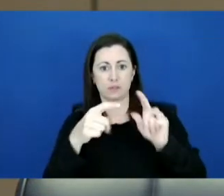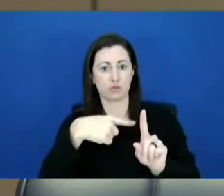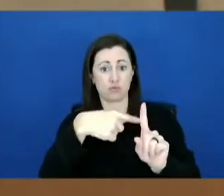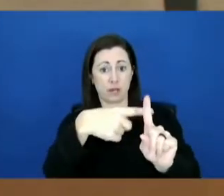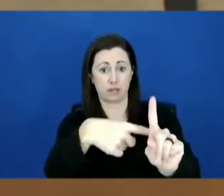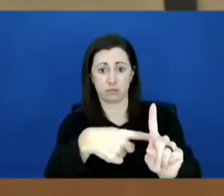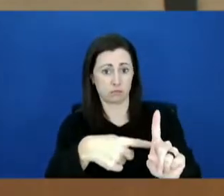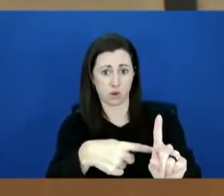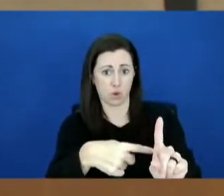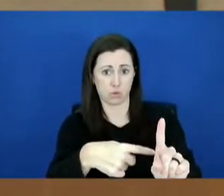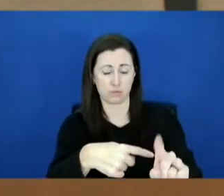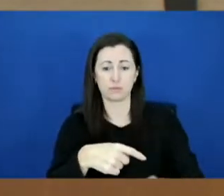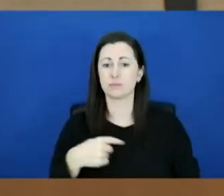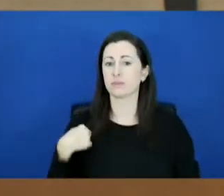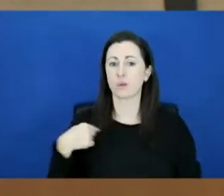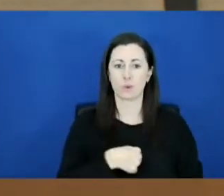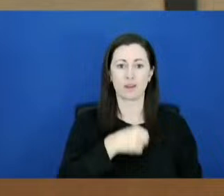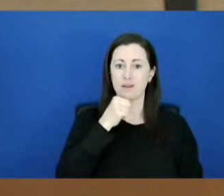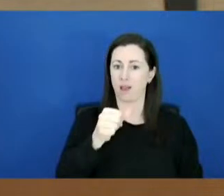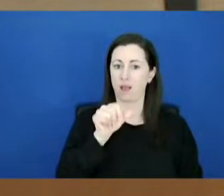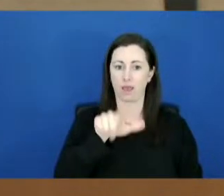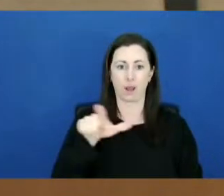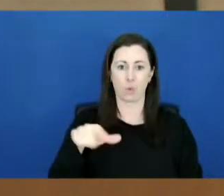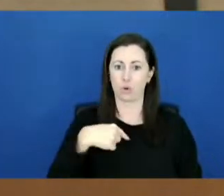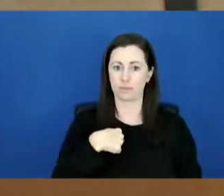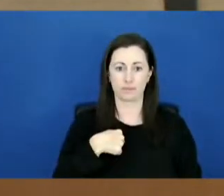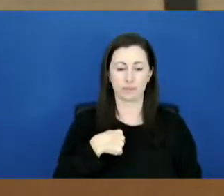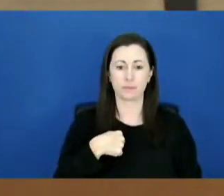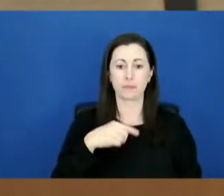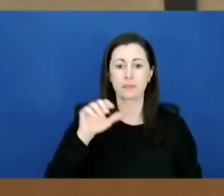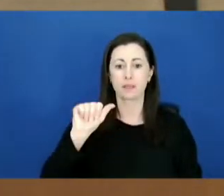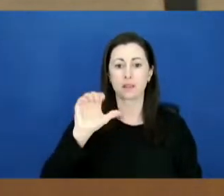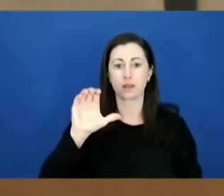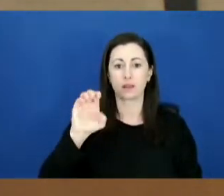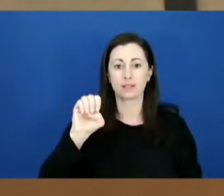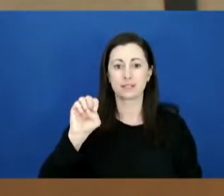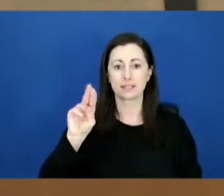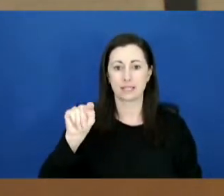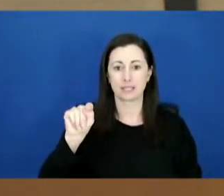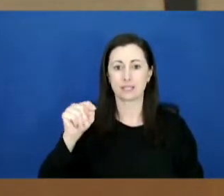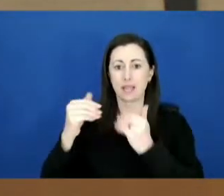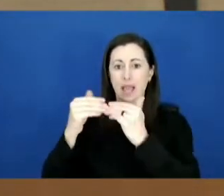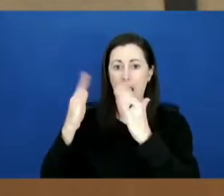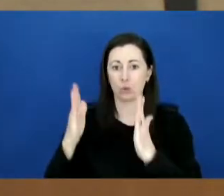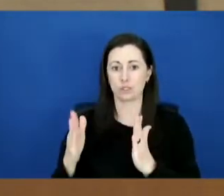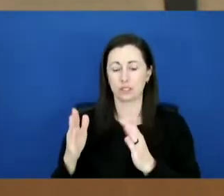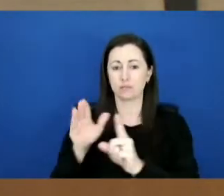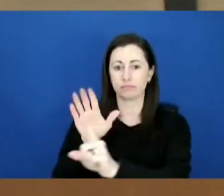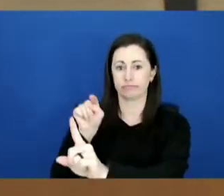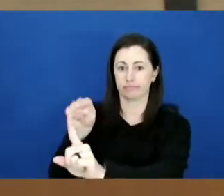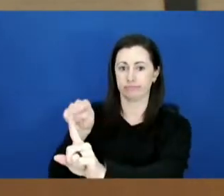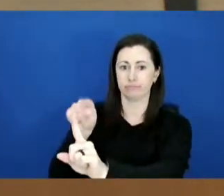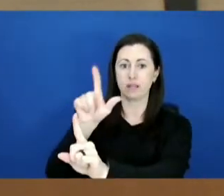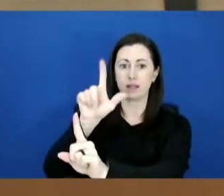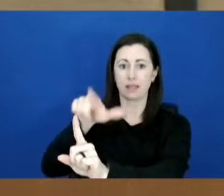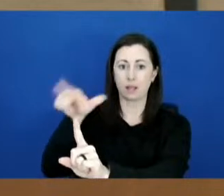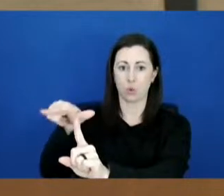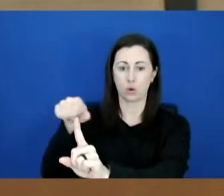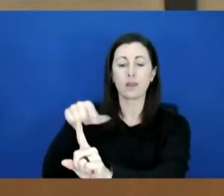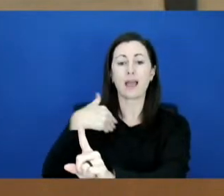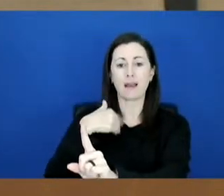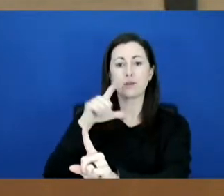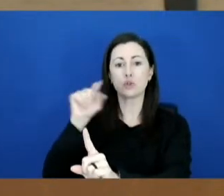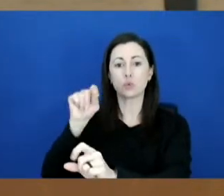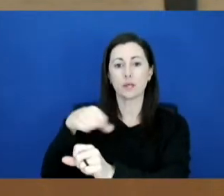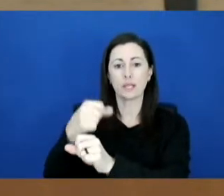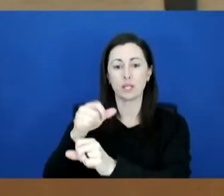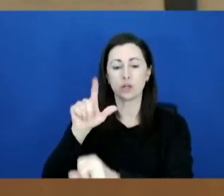WE WOULD NOT BE RAISING THE